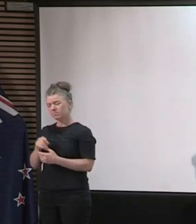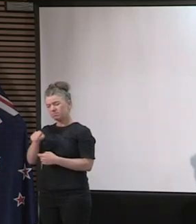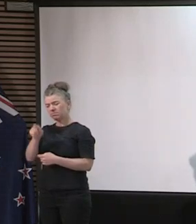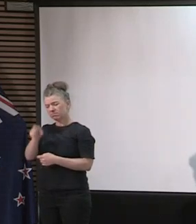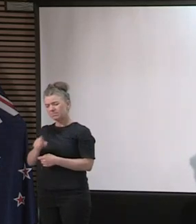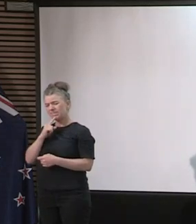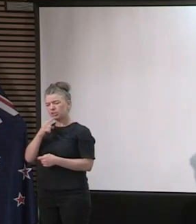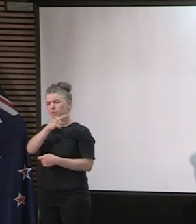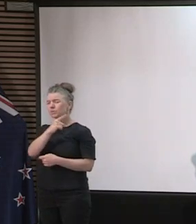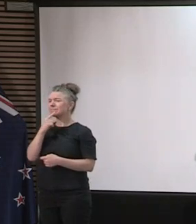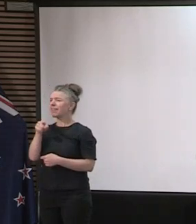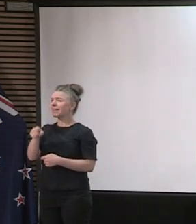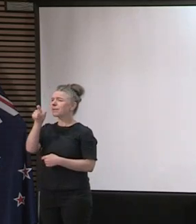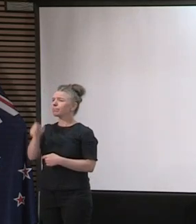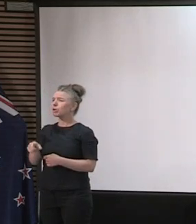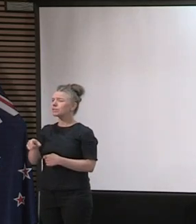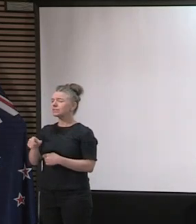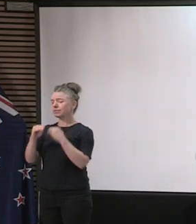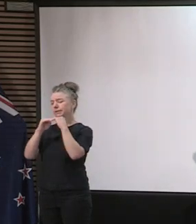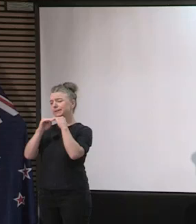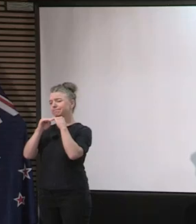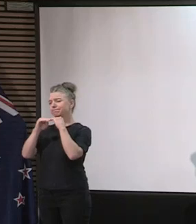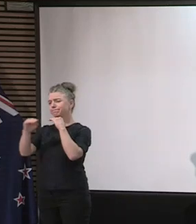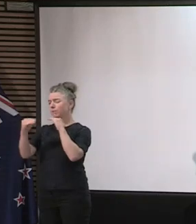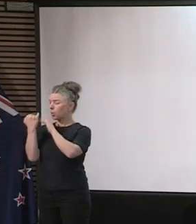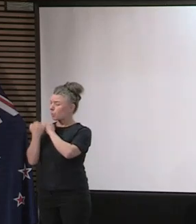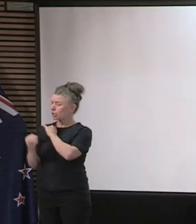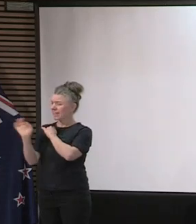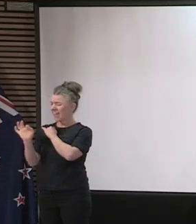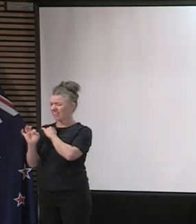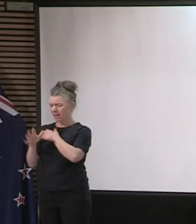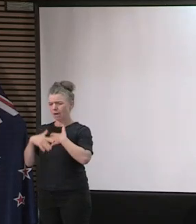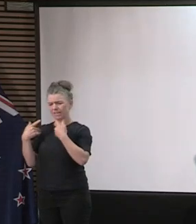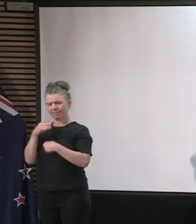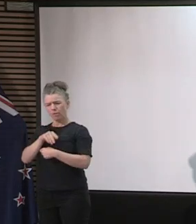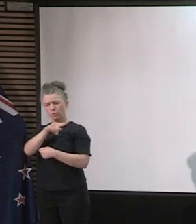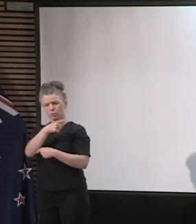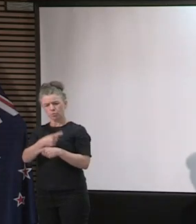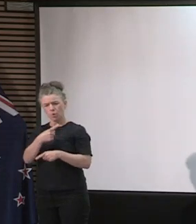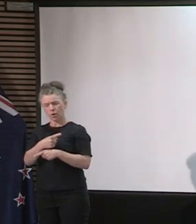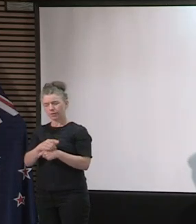this morning saying they had been given false hope - from the press conferences by saying that the person was